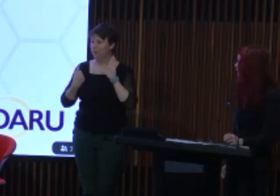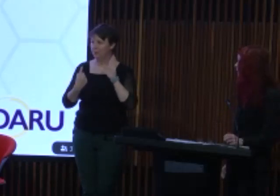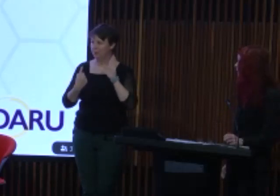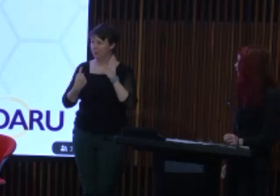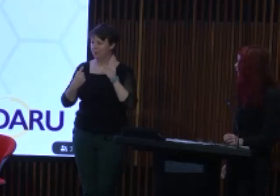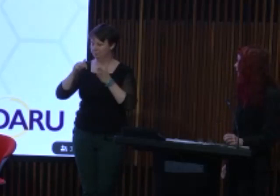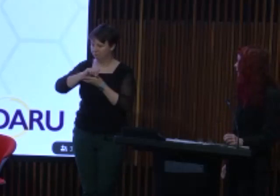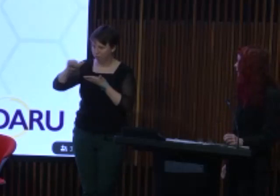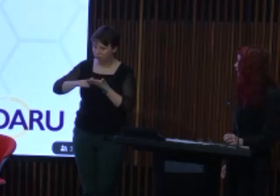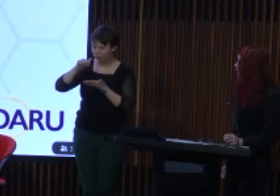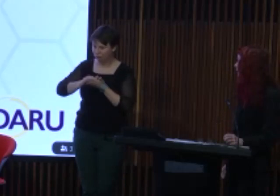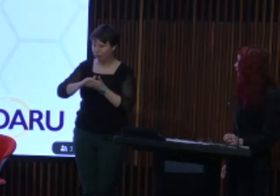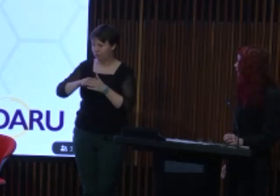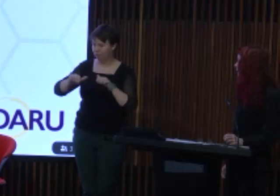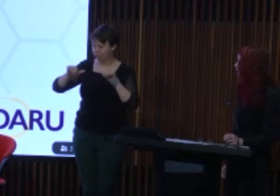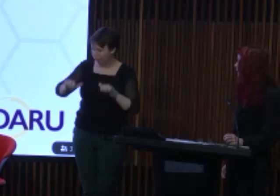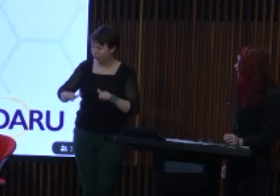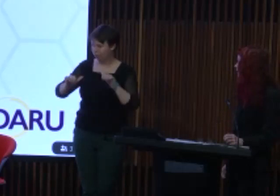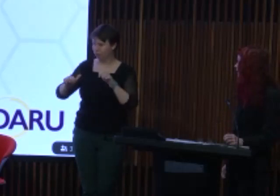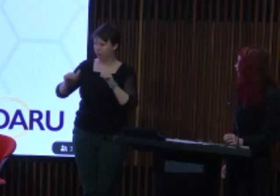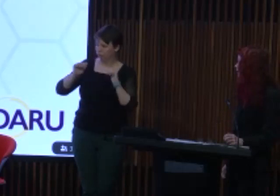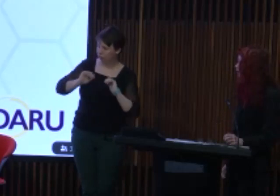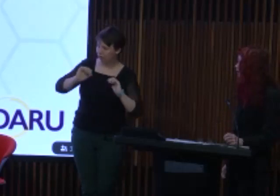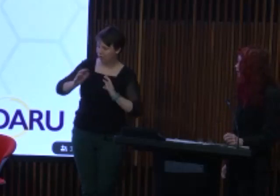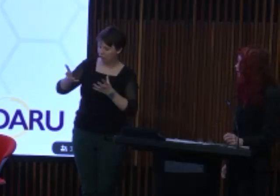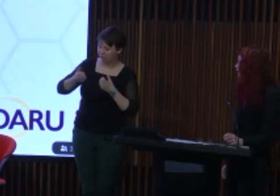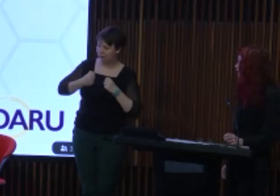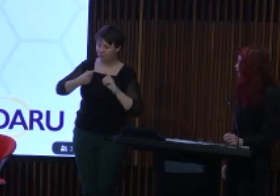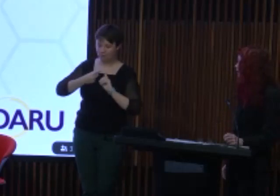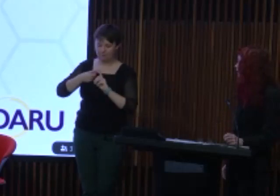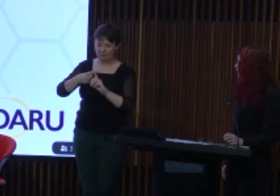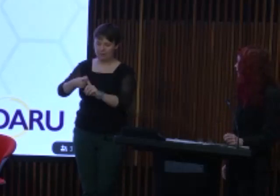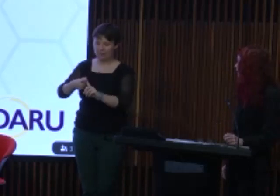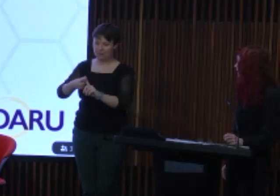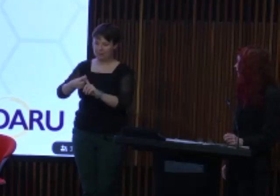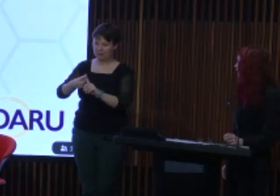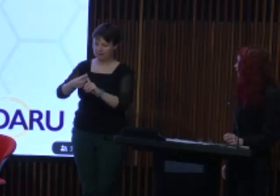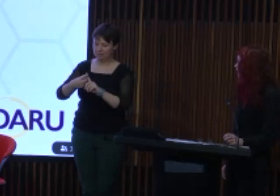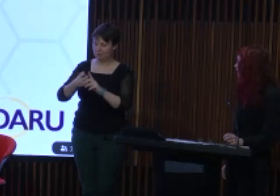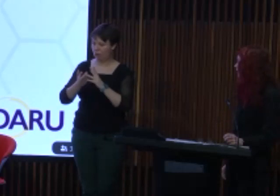properly accredited and trained and maintain our accreditation through CPD. So I think